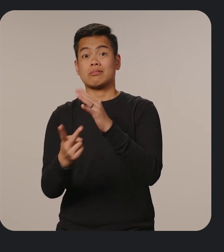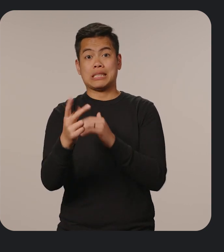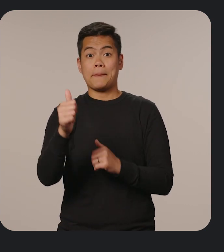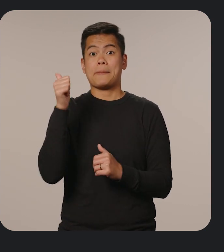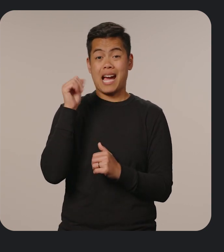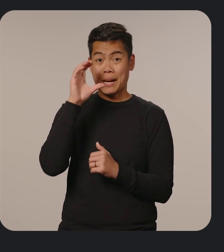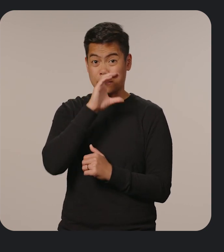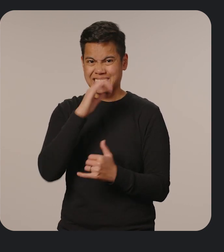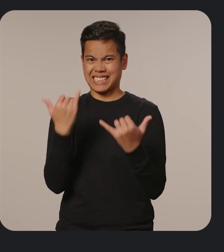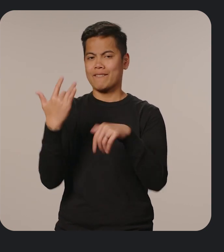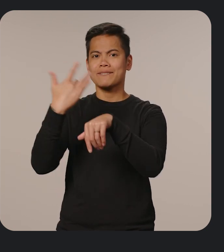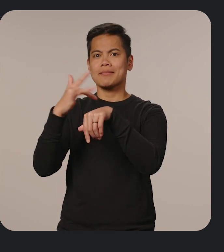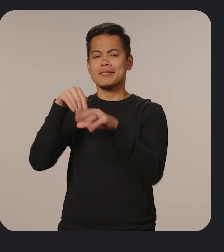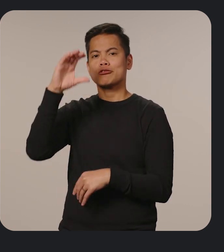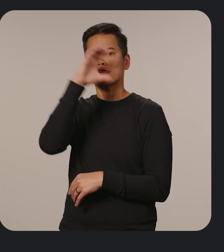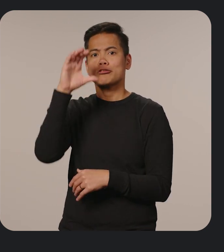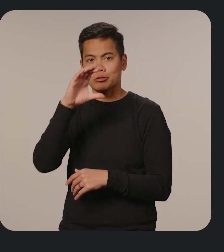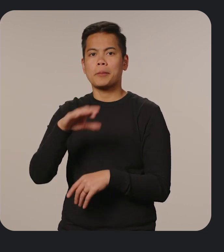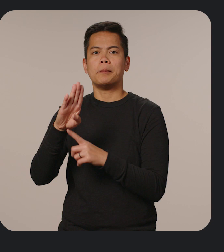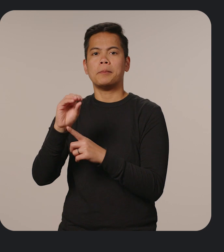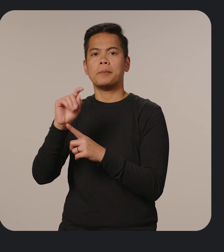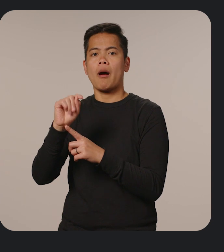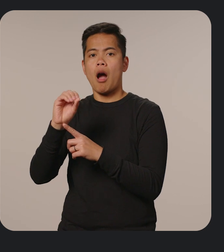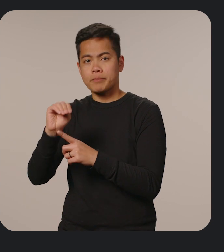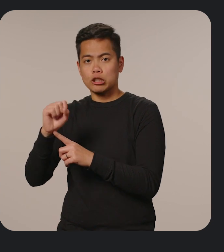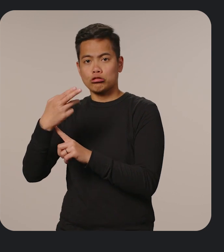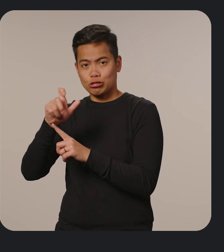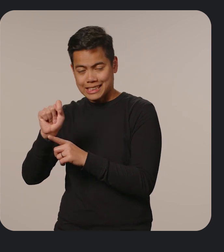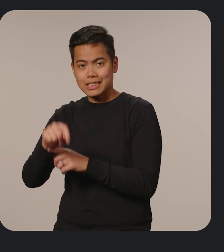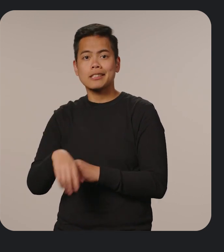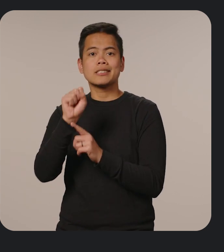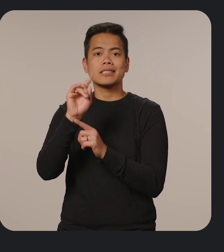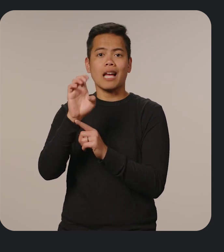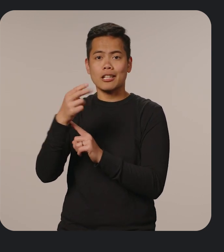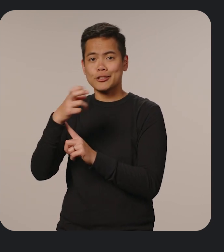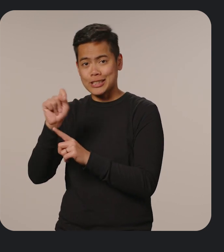with predictive back animations in more components, such as the bottom nav bar and nav rail.